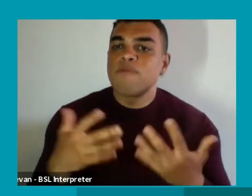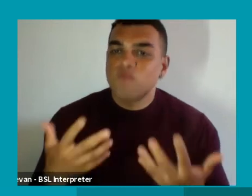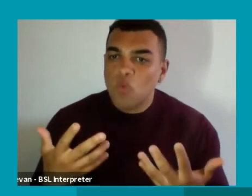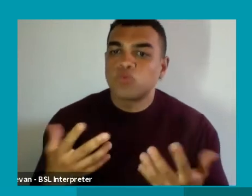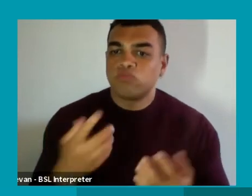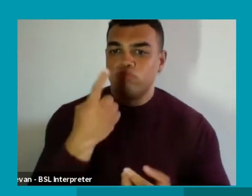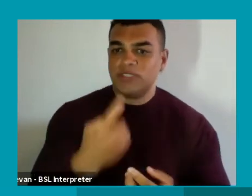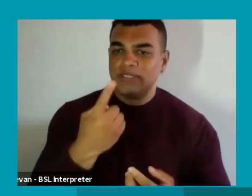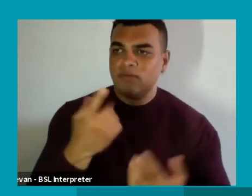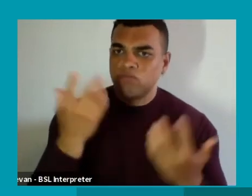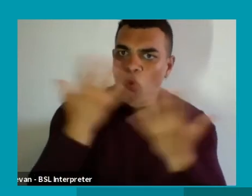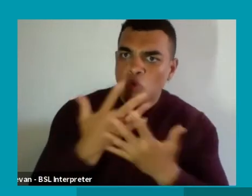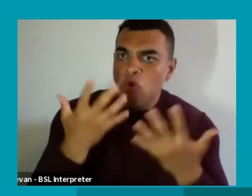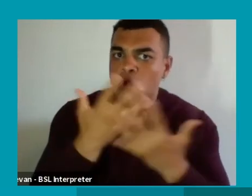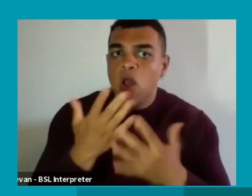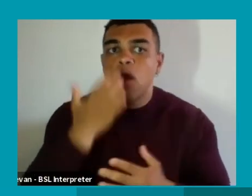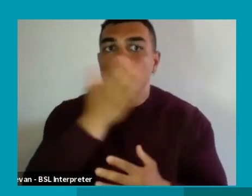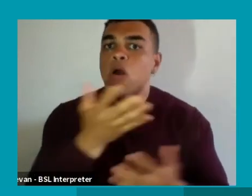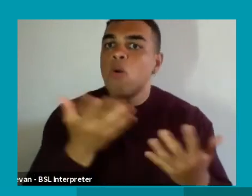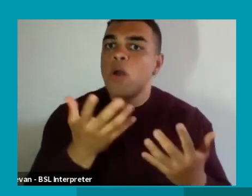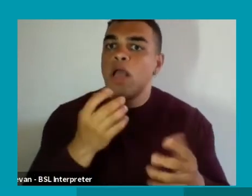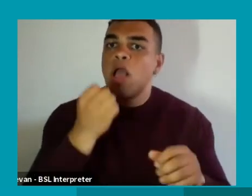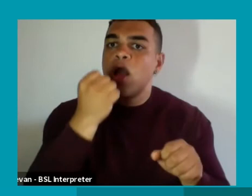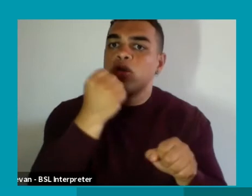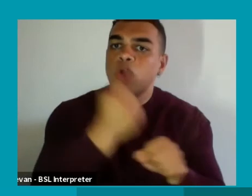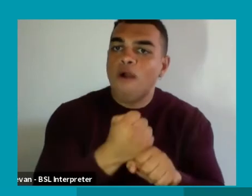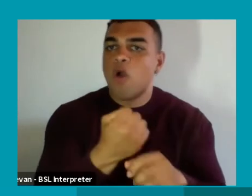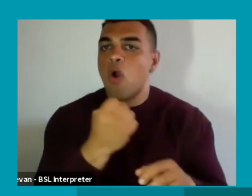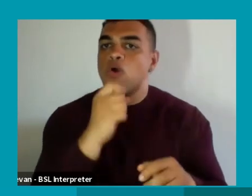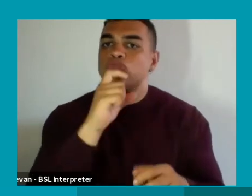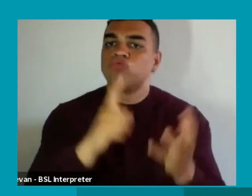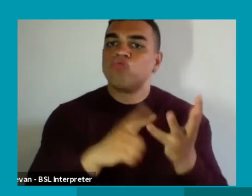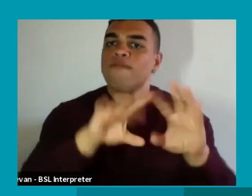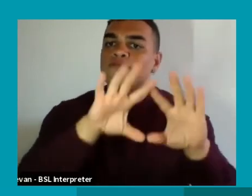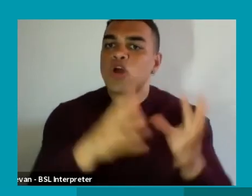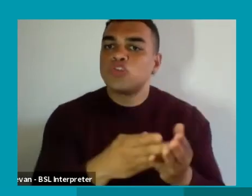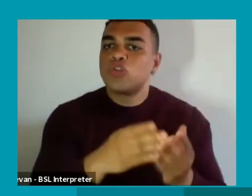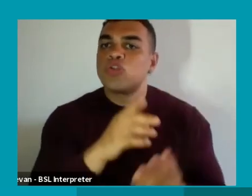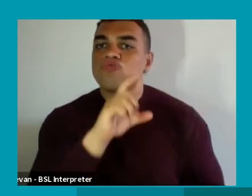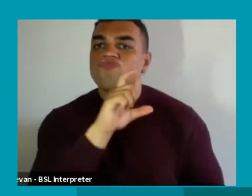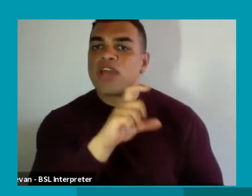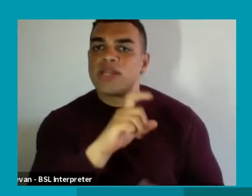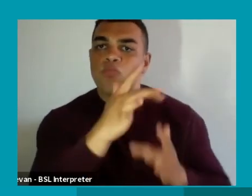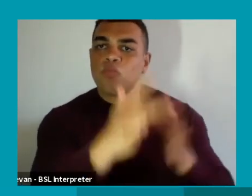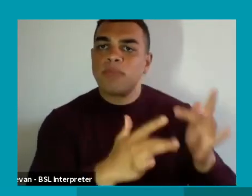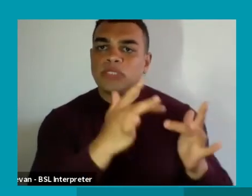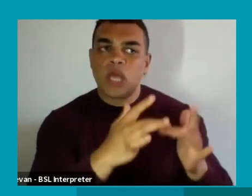Or again speak directly and you know to someone at your job centre plus and find out exactly you